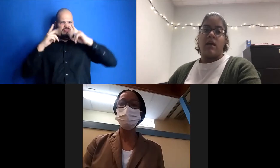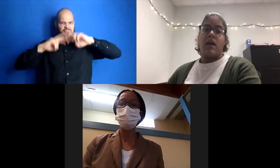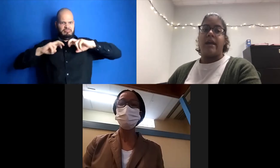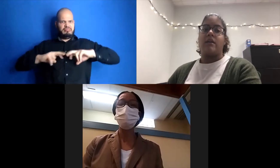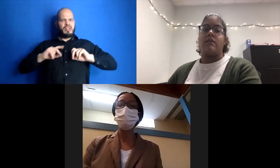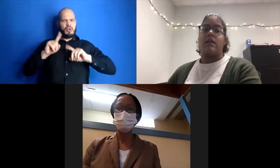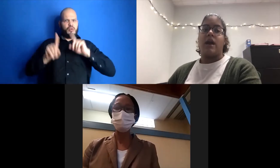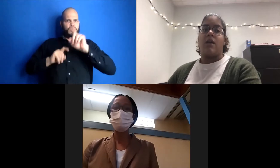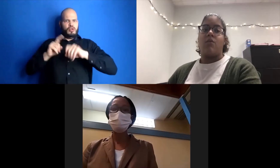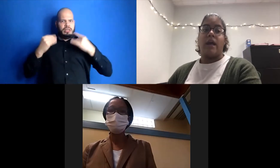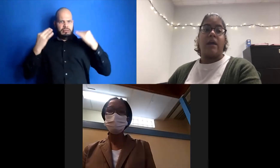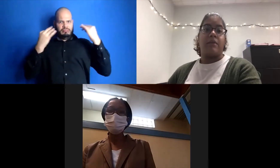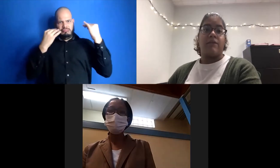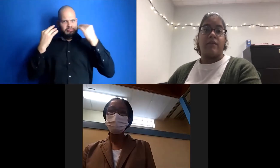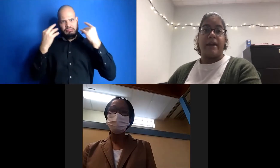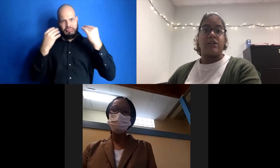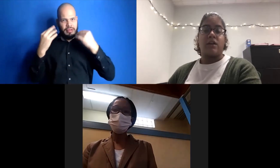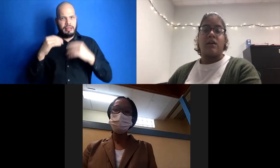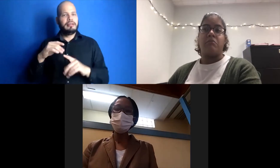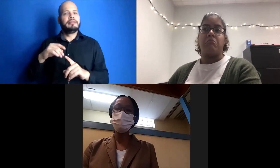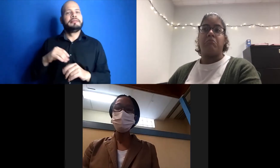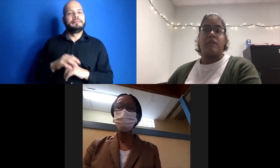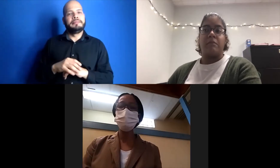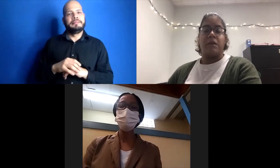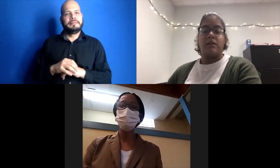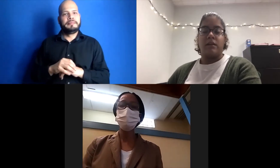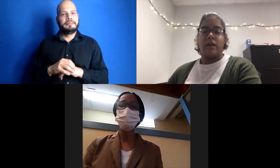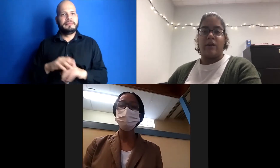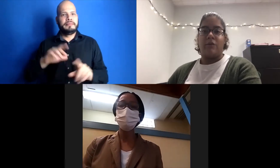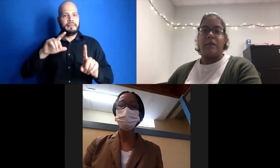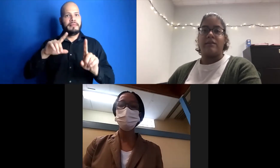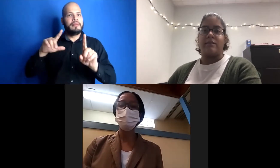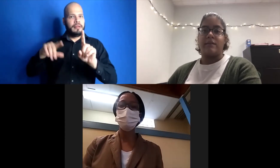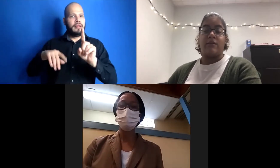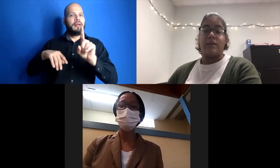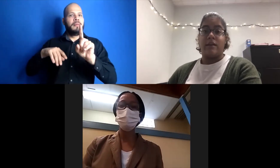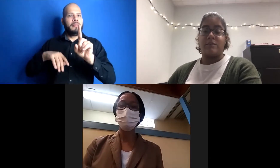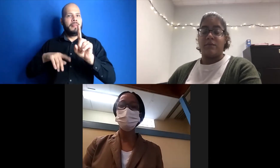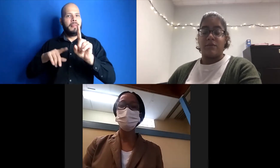and when I applied for that job they immediately hired me because they already liked me for some